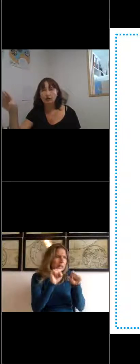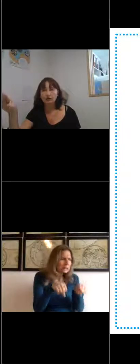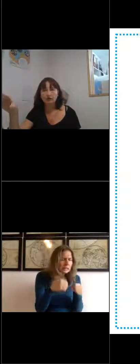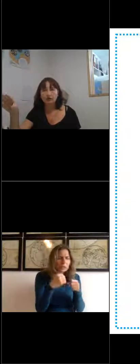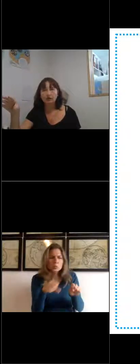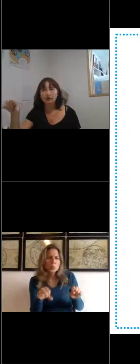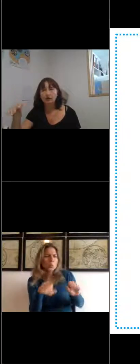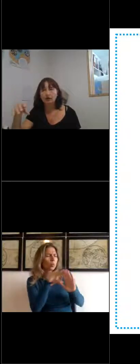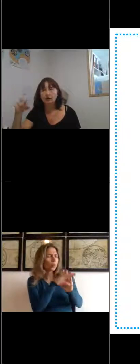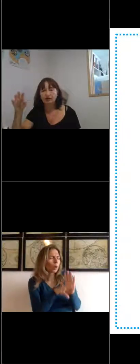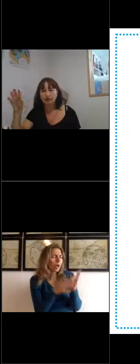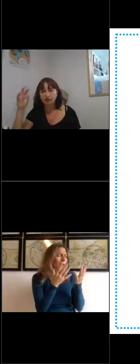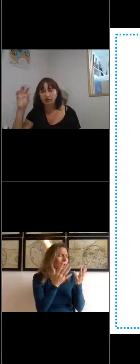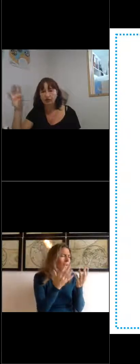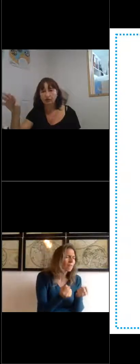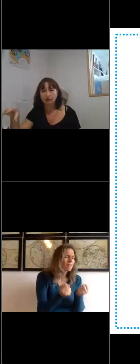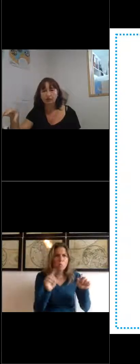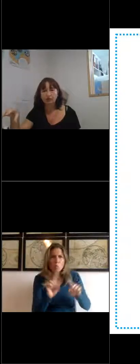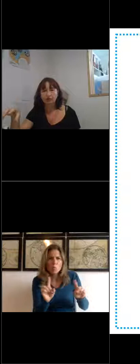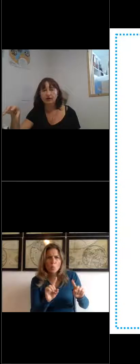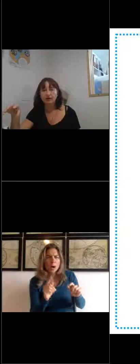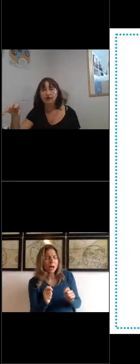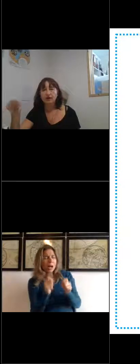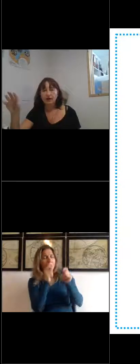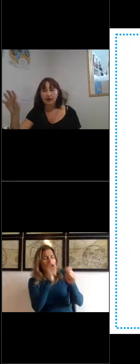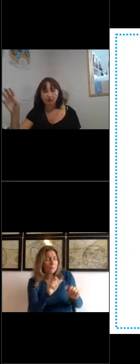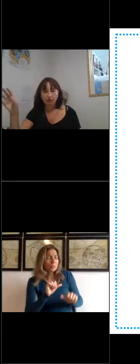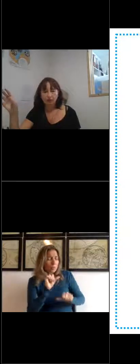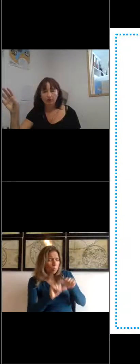How is the application process working and so on.